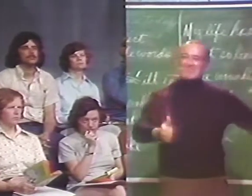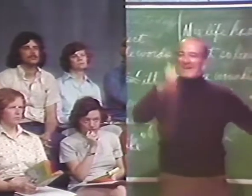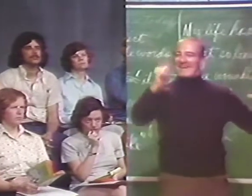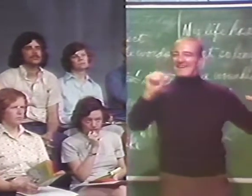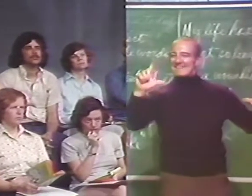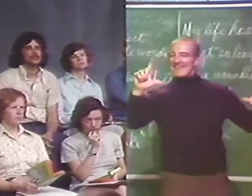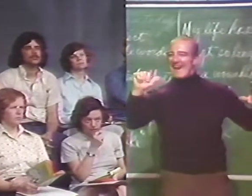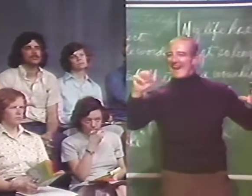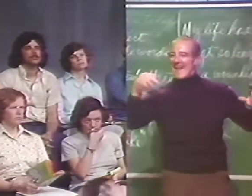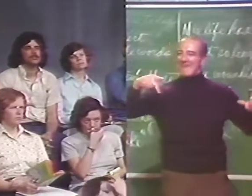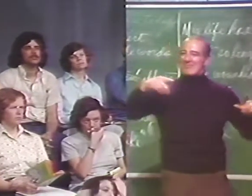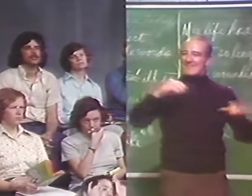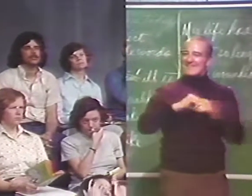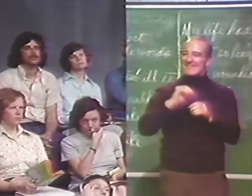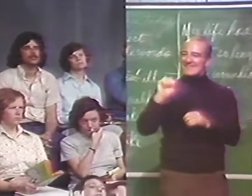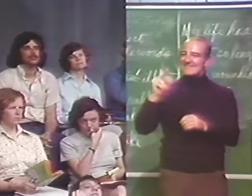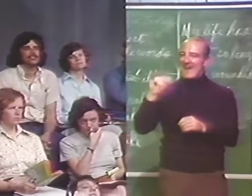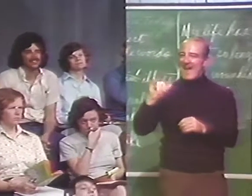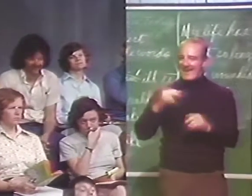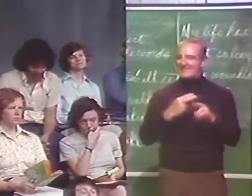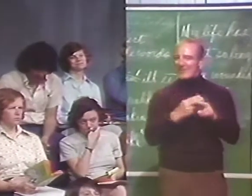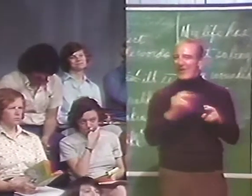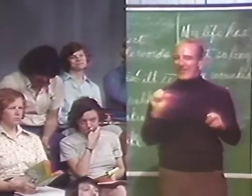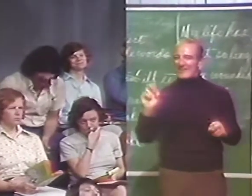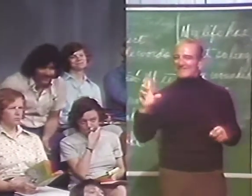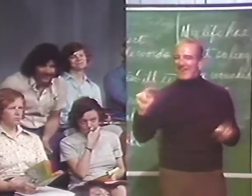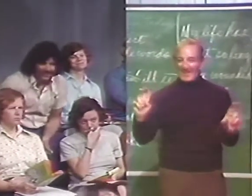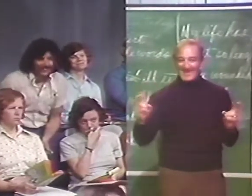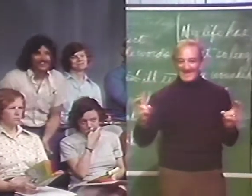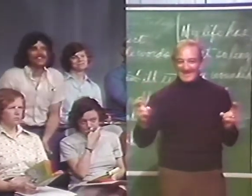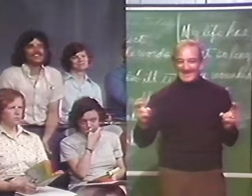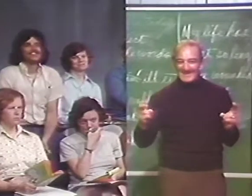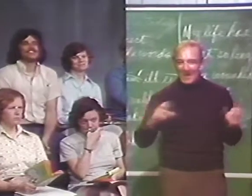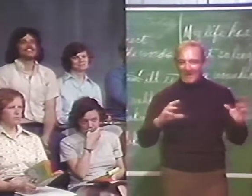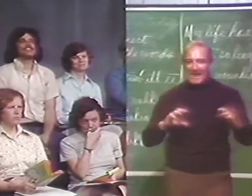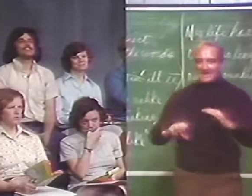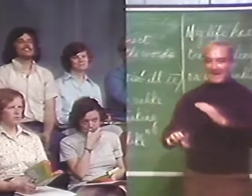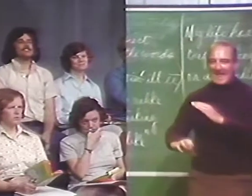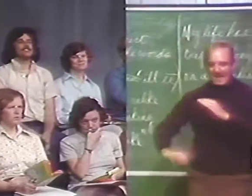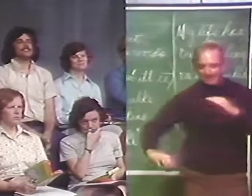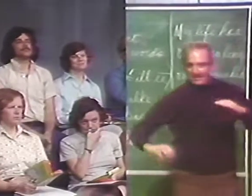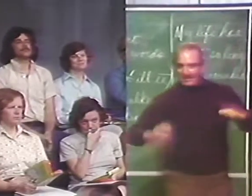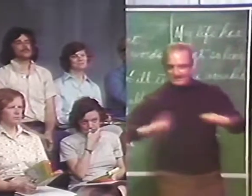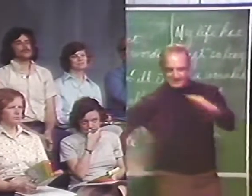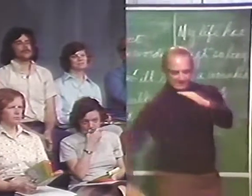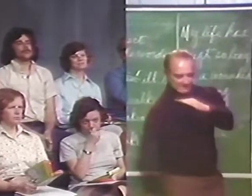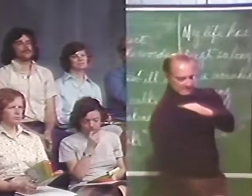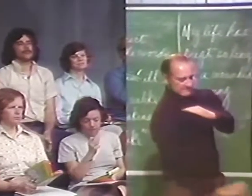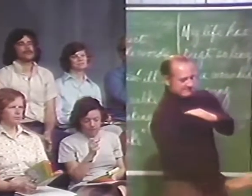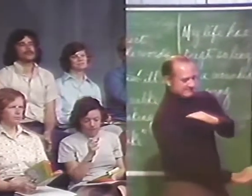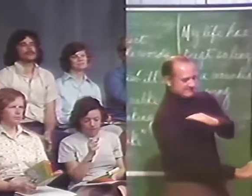HEAVEN IS... BIGGEST LAMP IN THE SKY. IT'S CALLED "THE SUN."